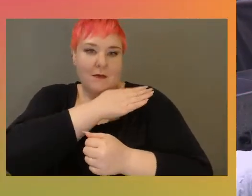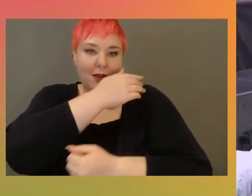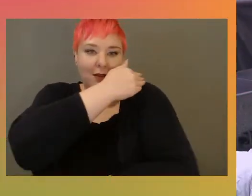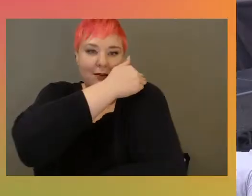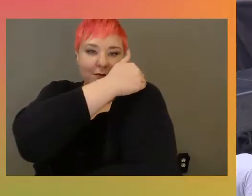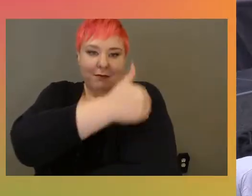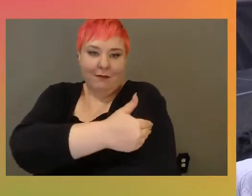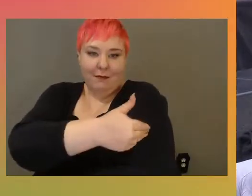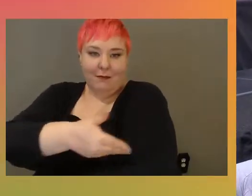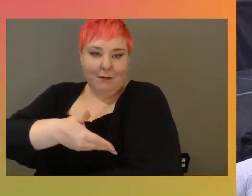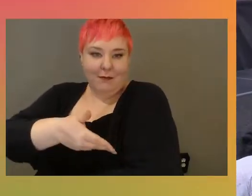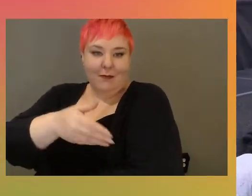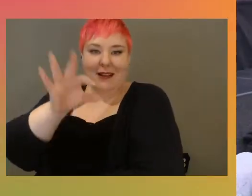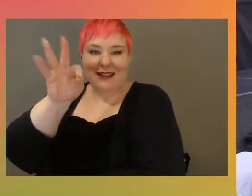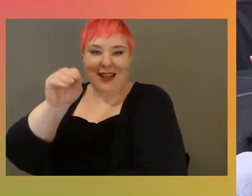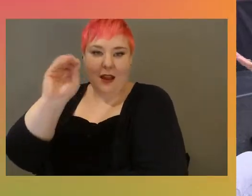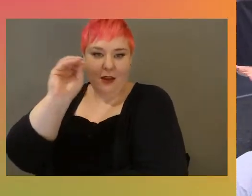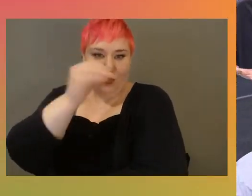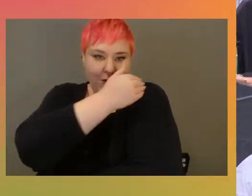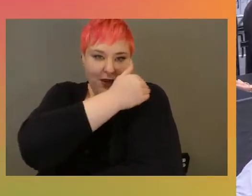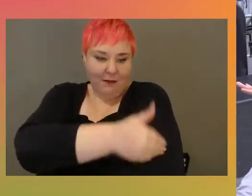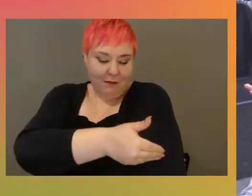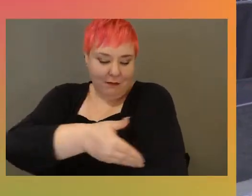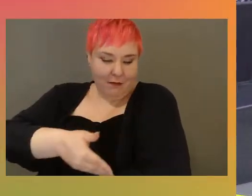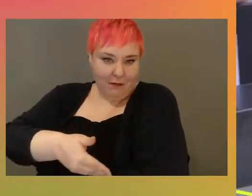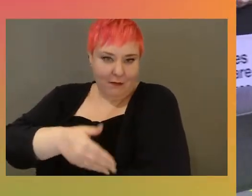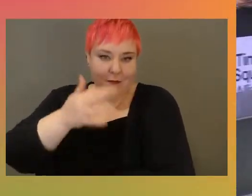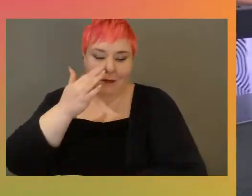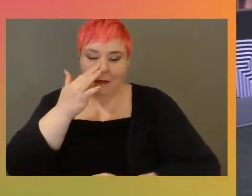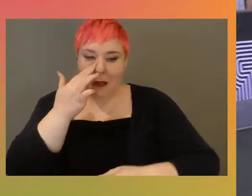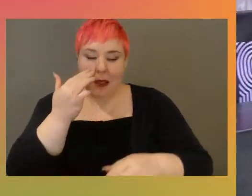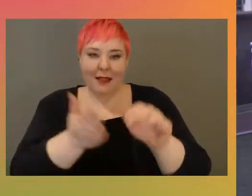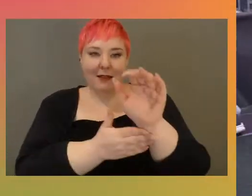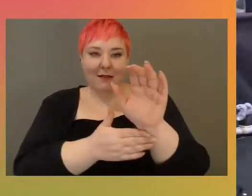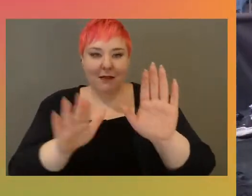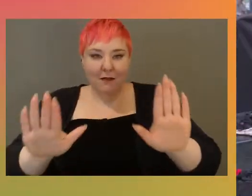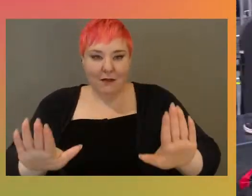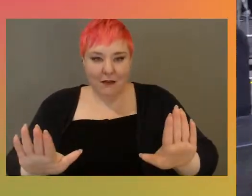SHAMUS ON THAT STAGE OR RODNEY AND ME ON THIS ONE. ELBOWS ARE RIGHT UNDERNEATH